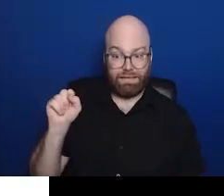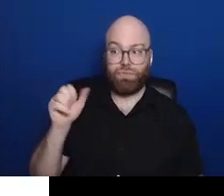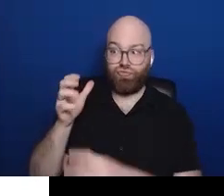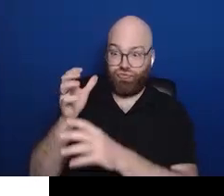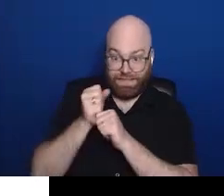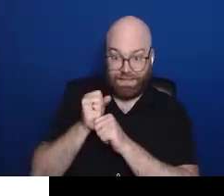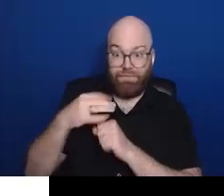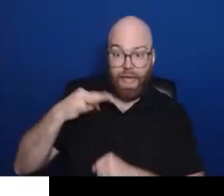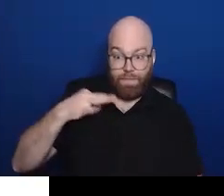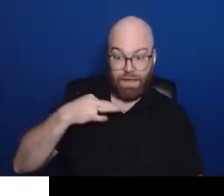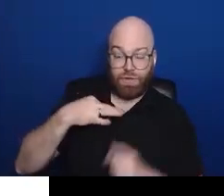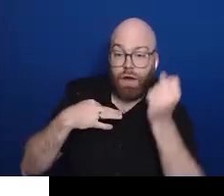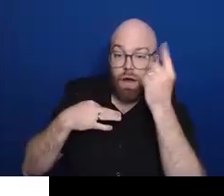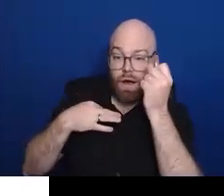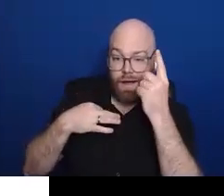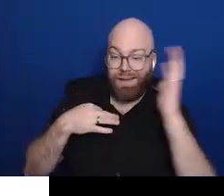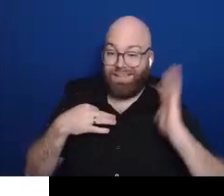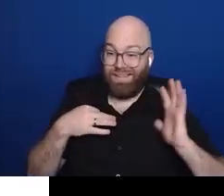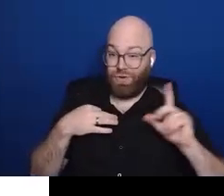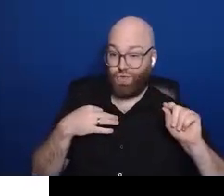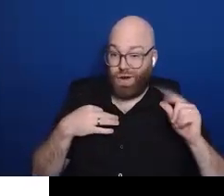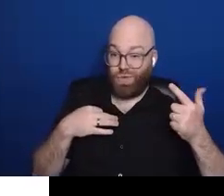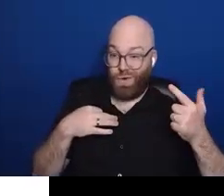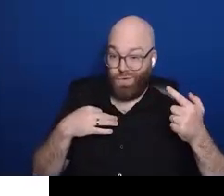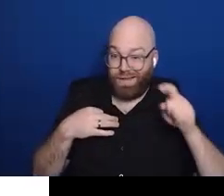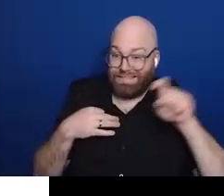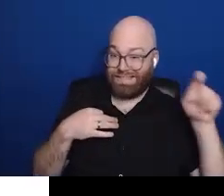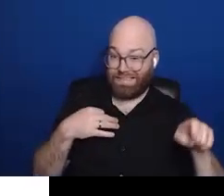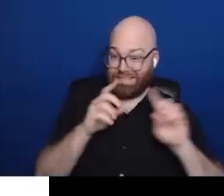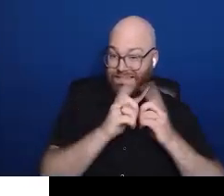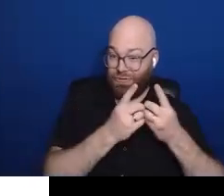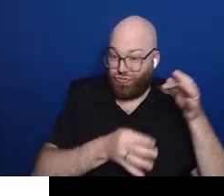ruling from 2021, from the district court in Texas that said, that